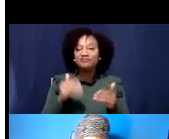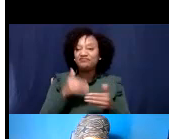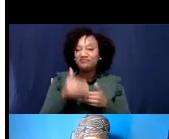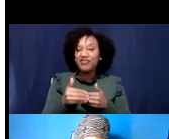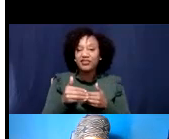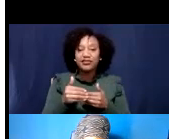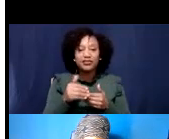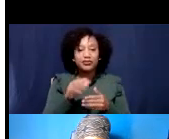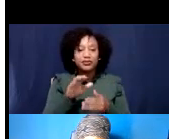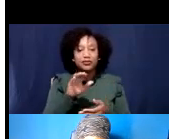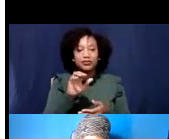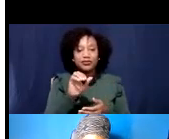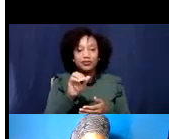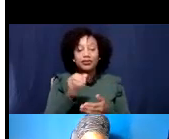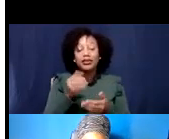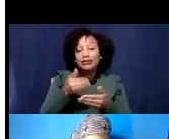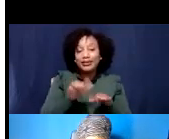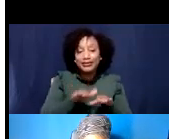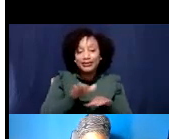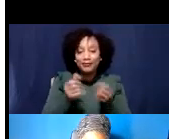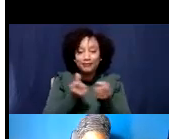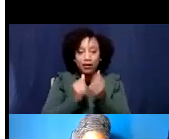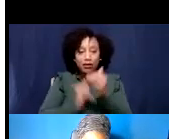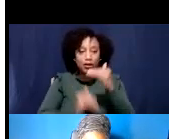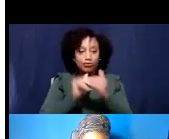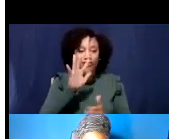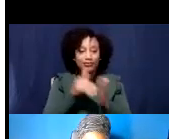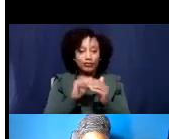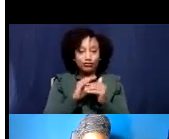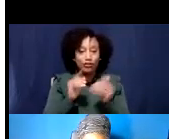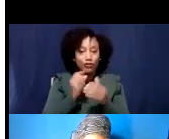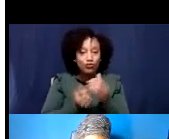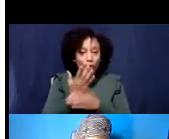which is up to $5,000 for the growth and stability of individual artists,